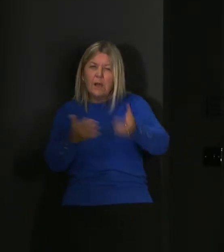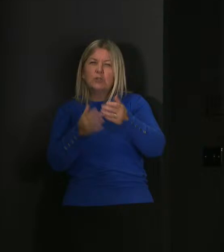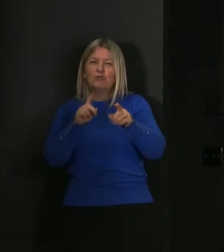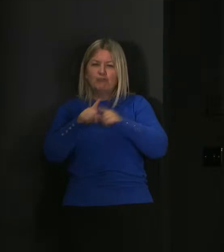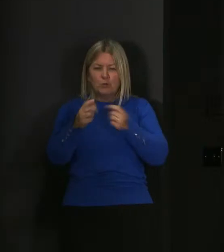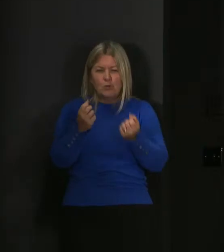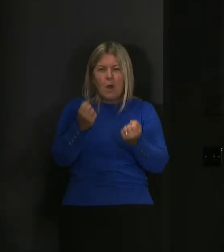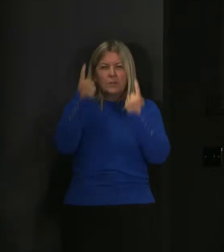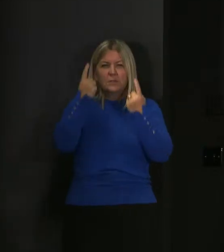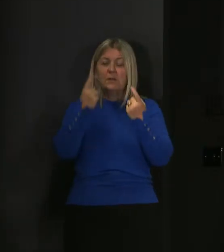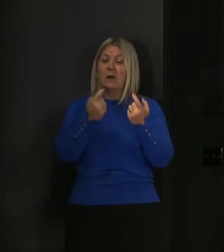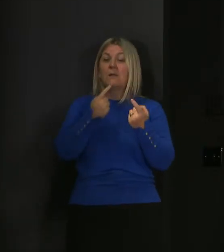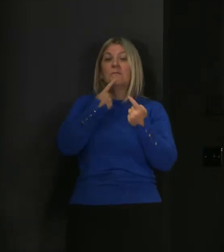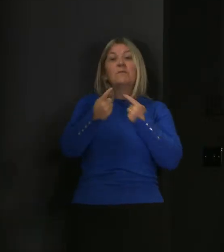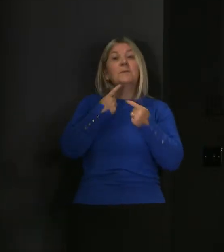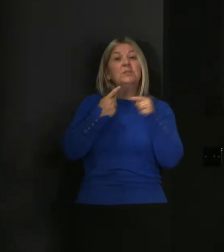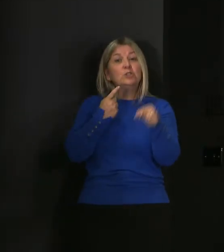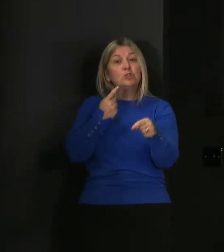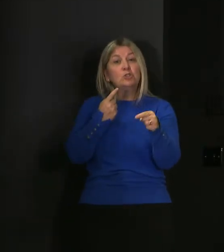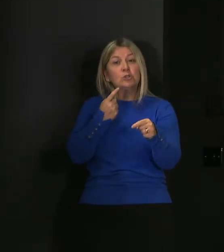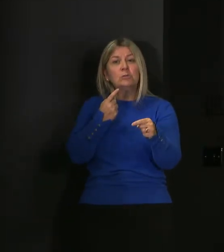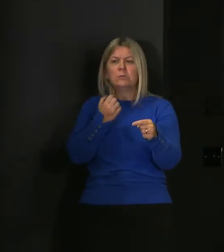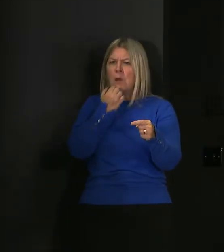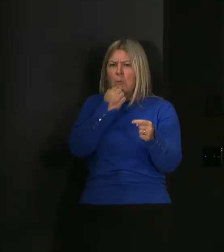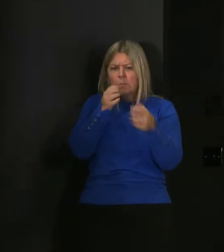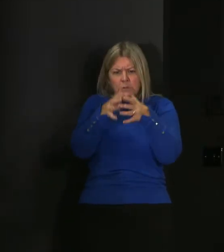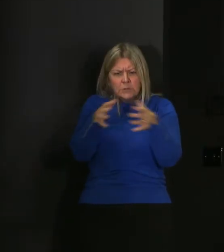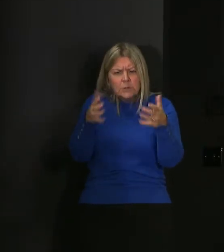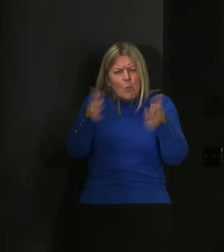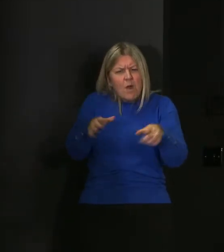what we're starting to see is stronger associations coming through with some other